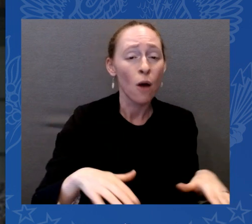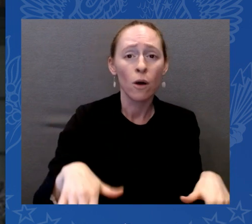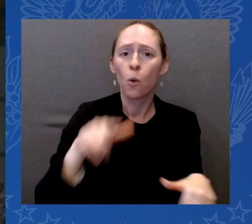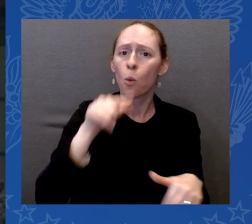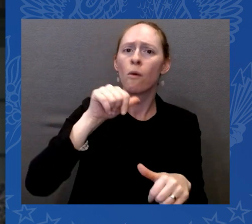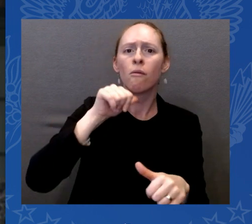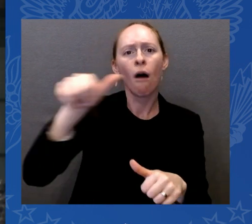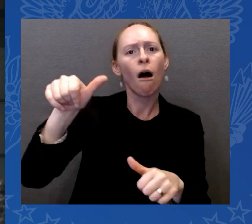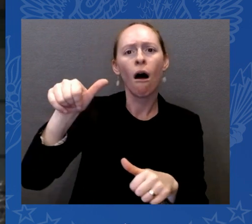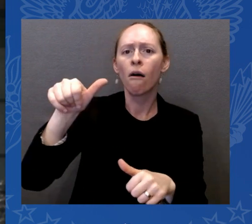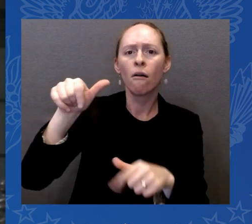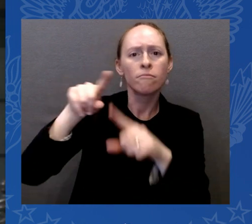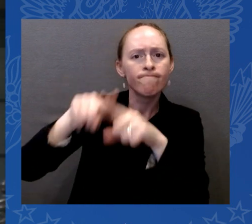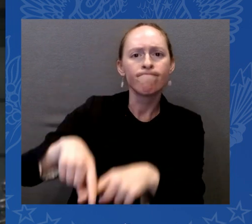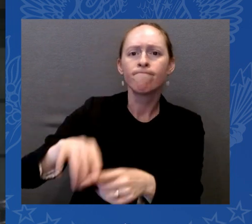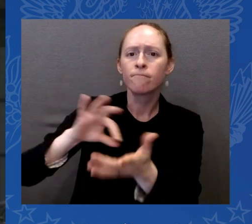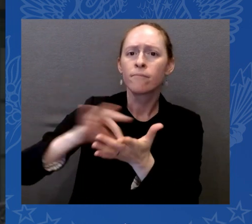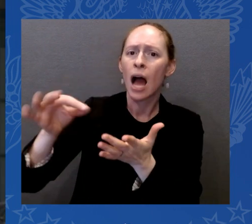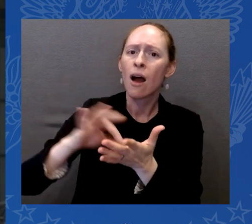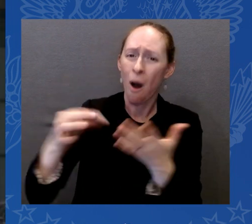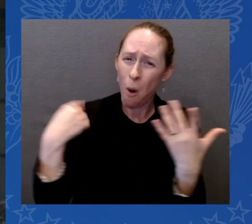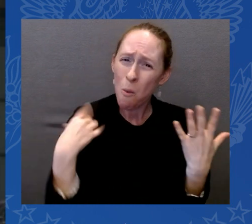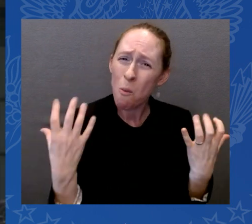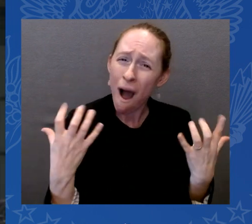out there have diabetes or your children do.